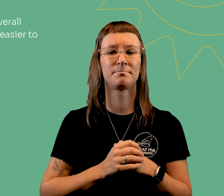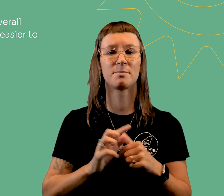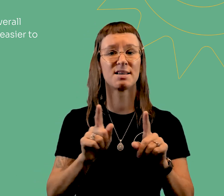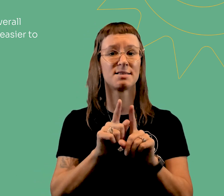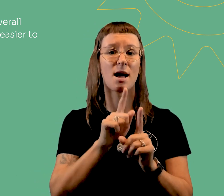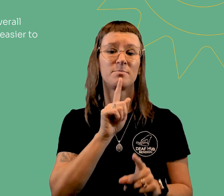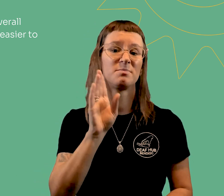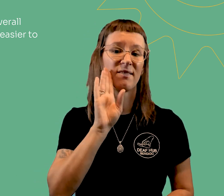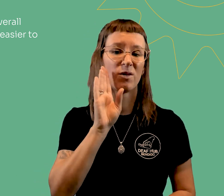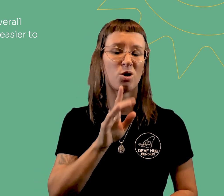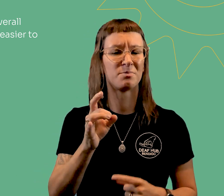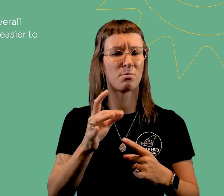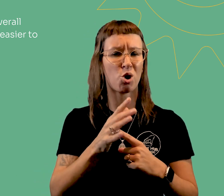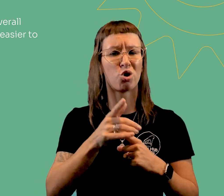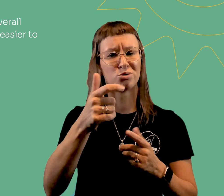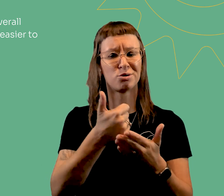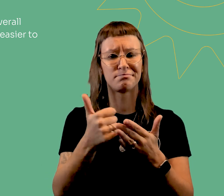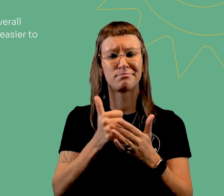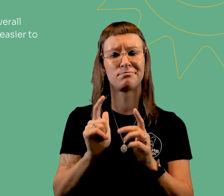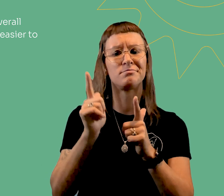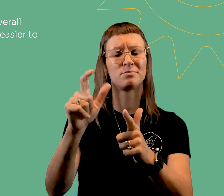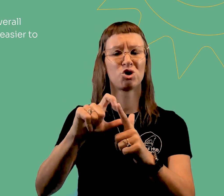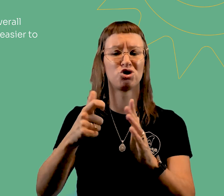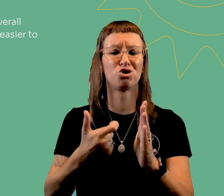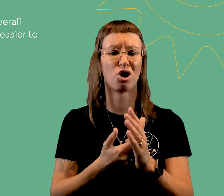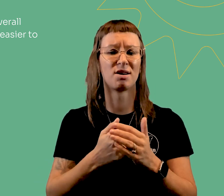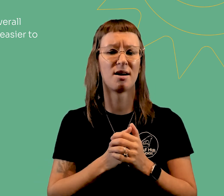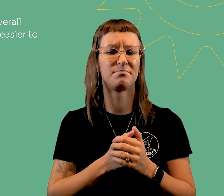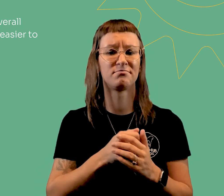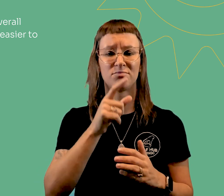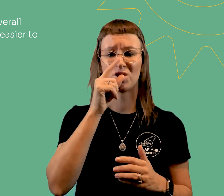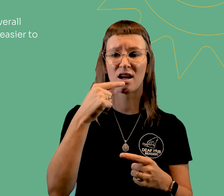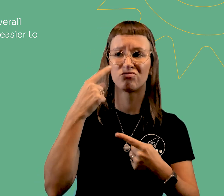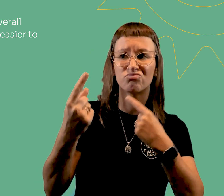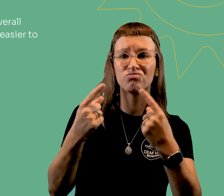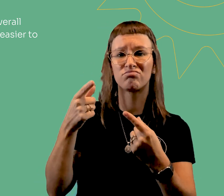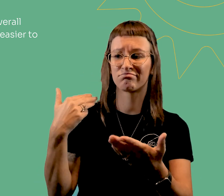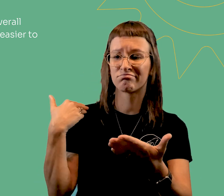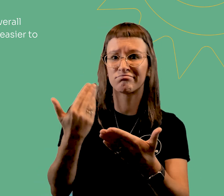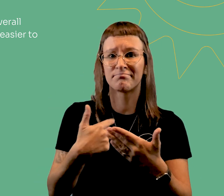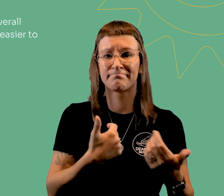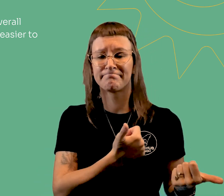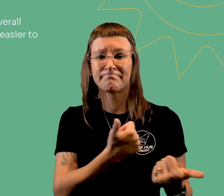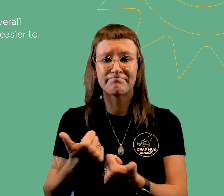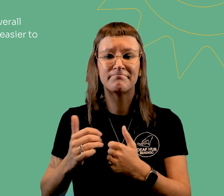We will talk about these treatment options more next. As discussed, make sure you have regular checkups with your doctor as needed,